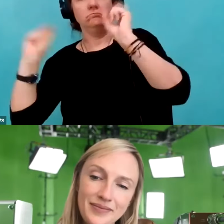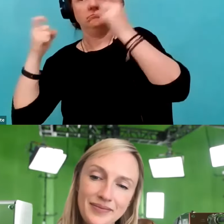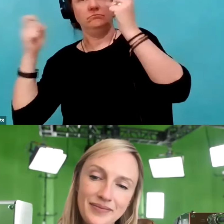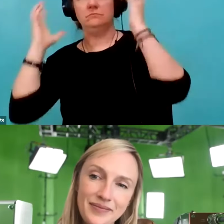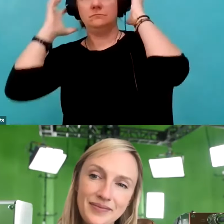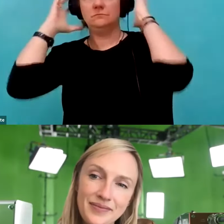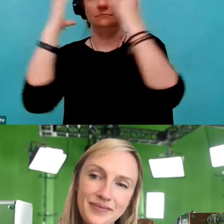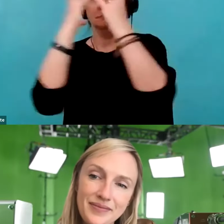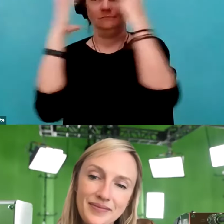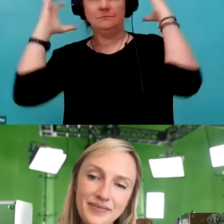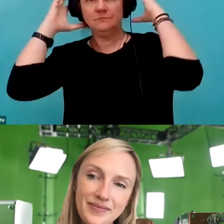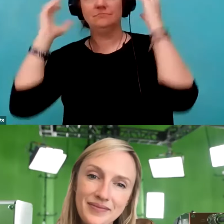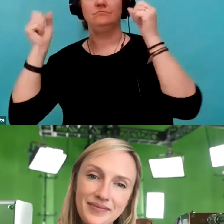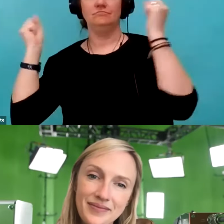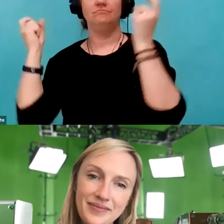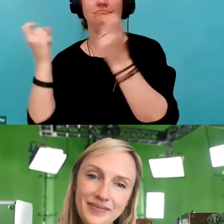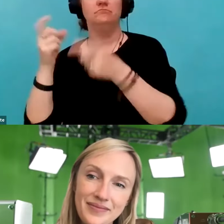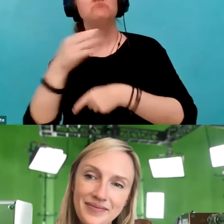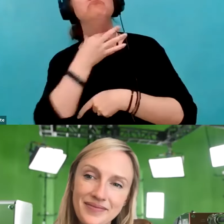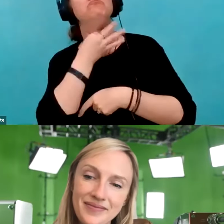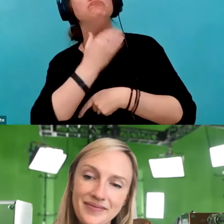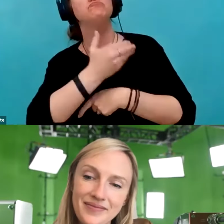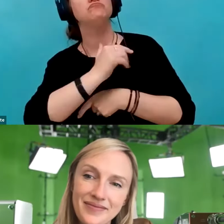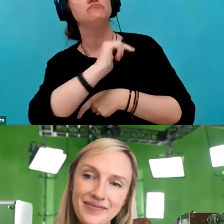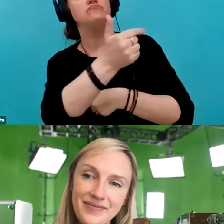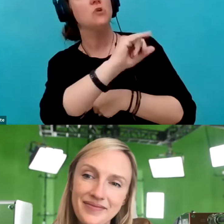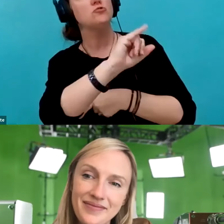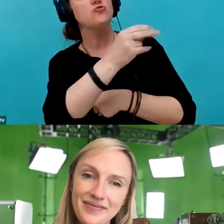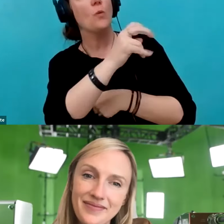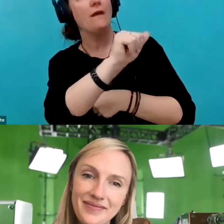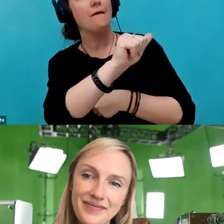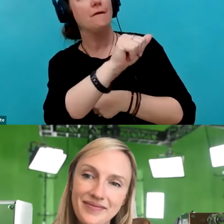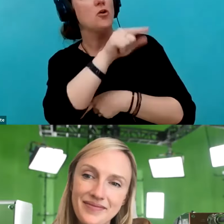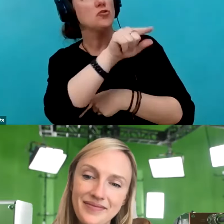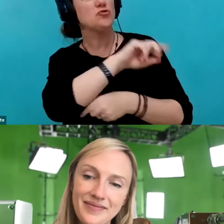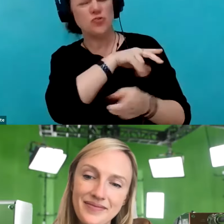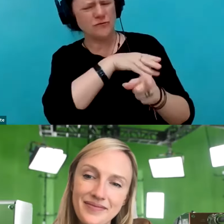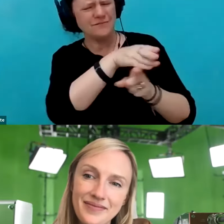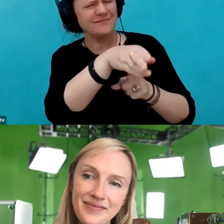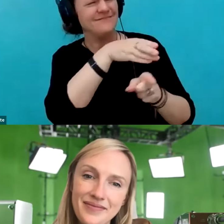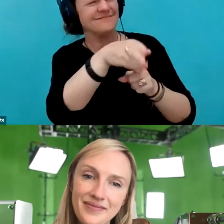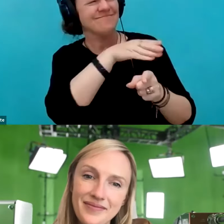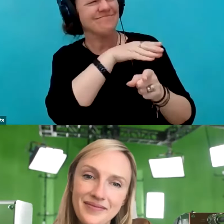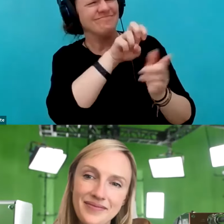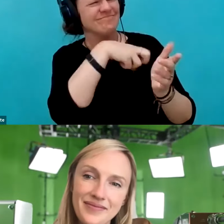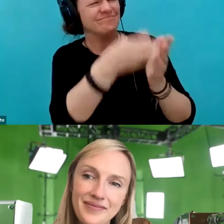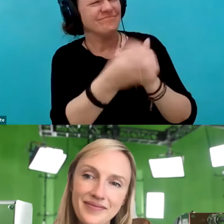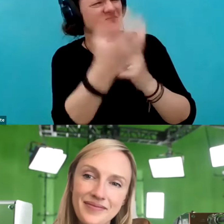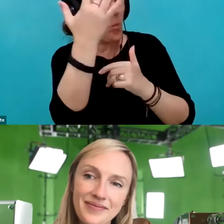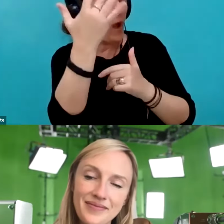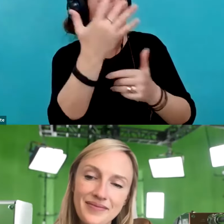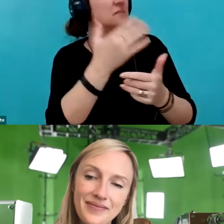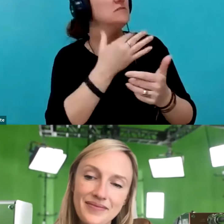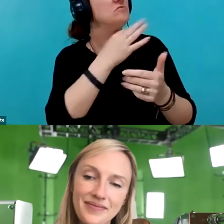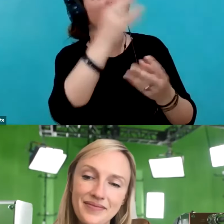curious, Joanna, maybe if you open it up, what got you into this field and you know what are your thoughts.